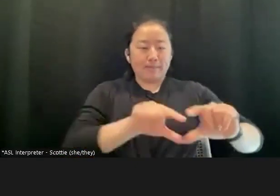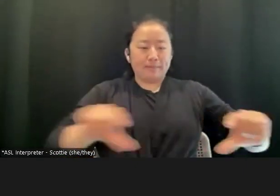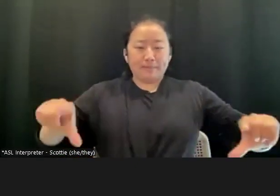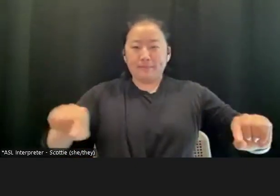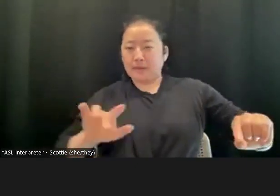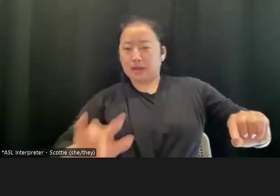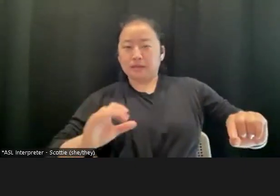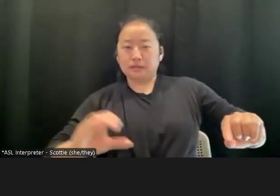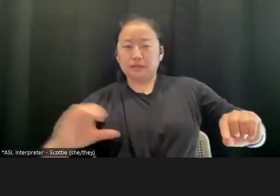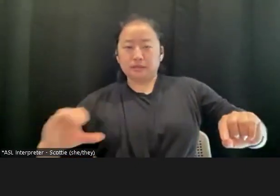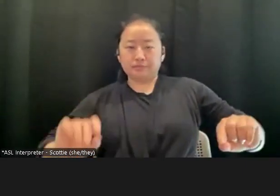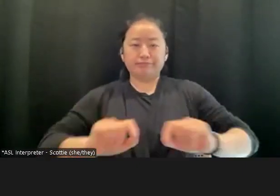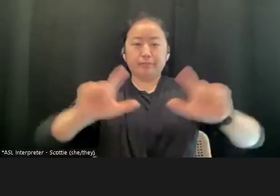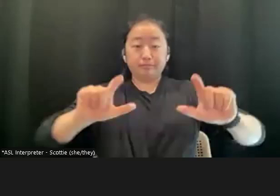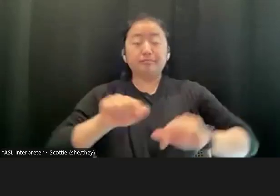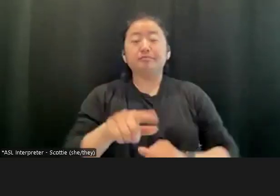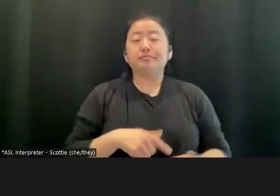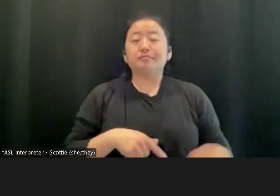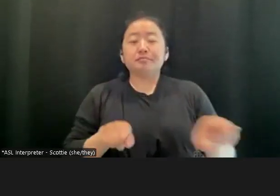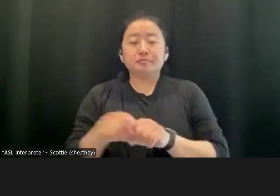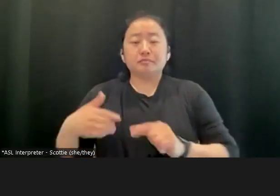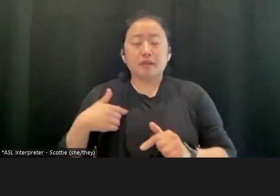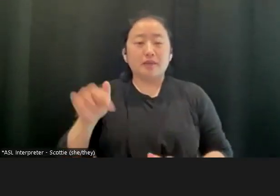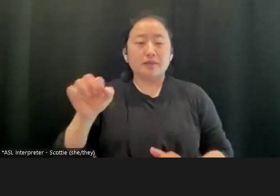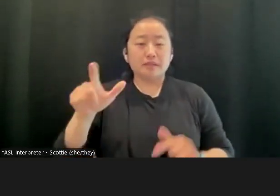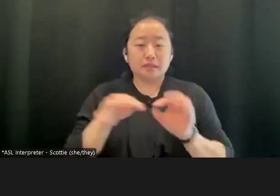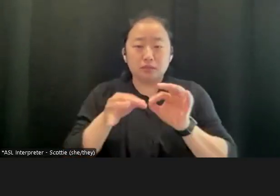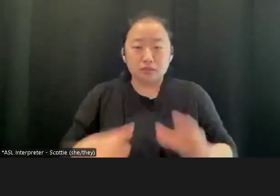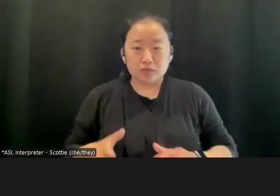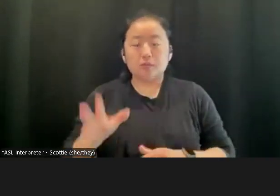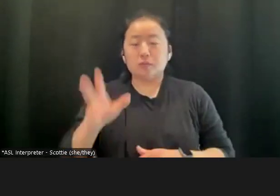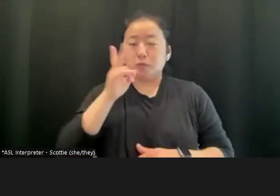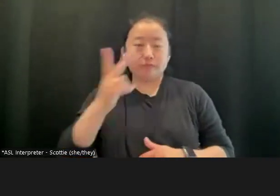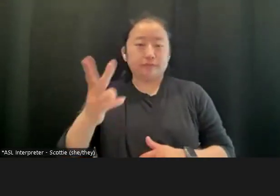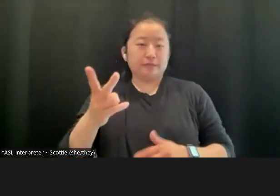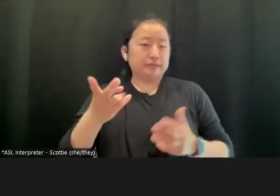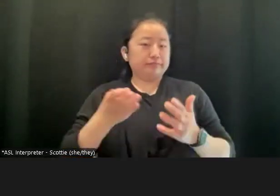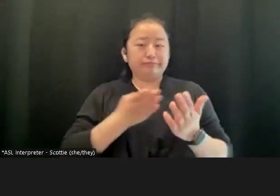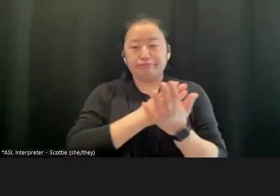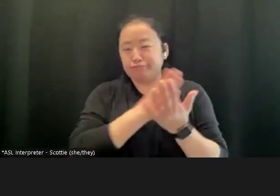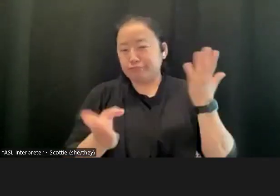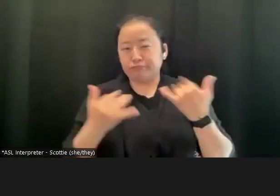We also have an ASL interpreter who will be visible throughout today's webinar.